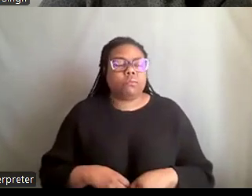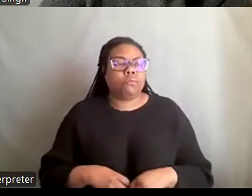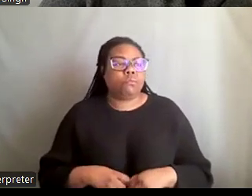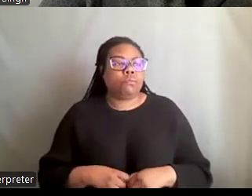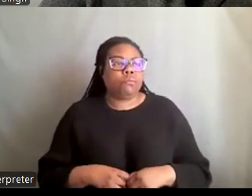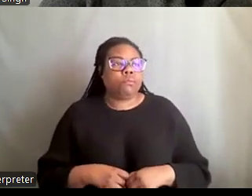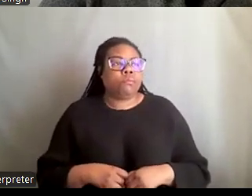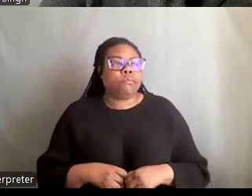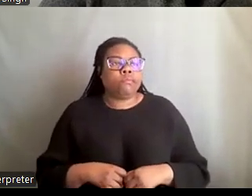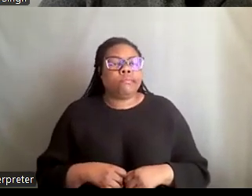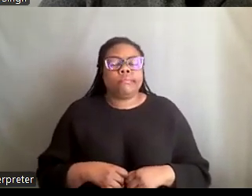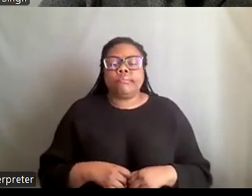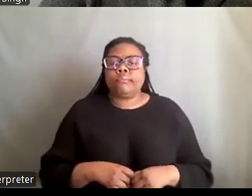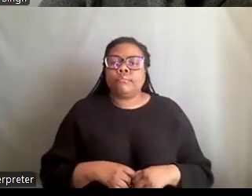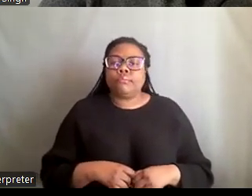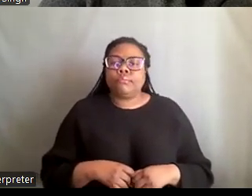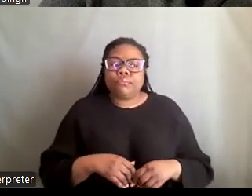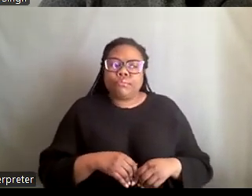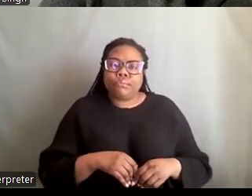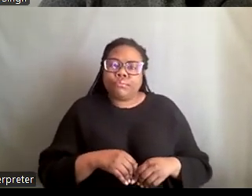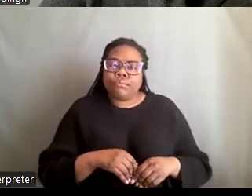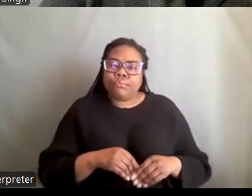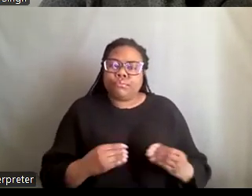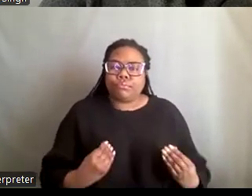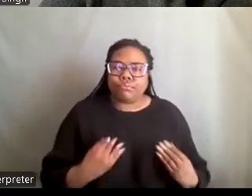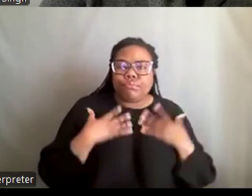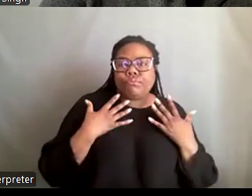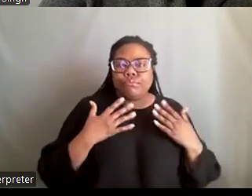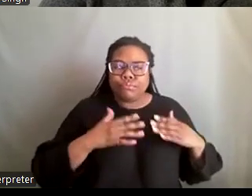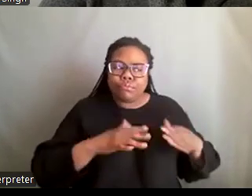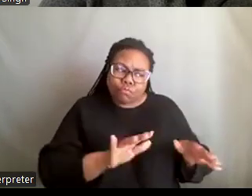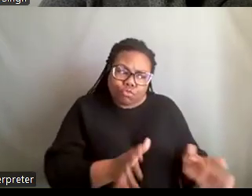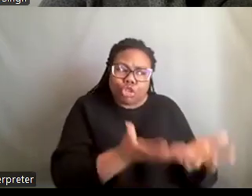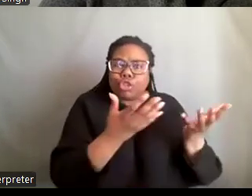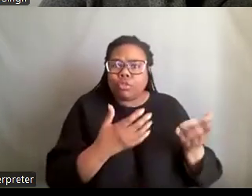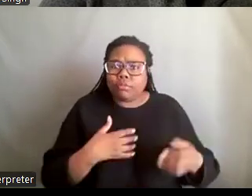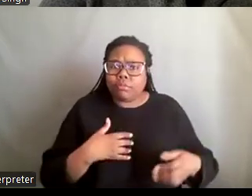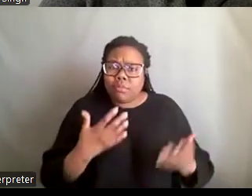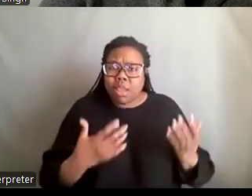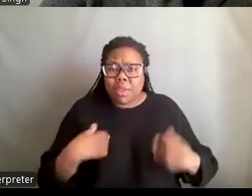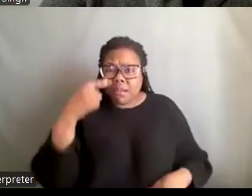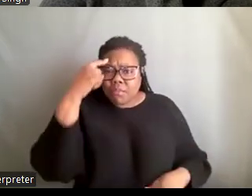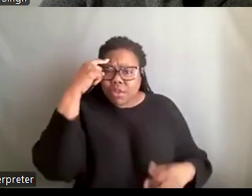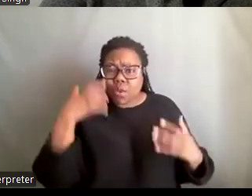way to protect themselves, have some encouragement